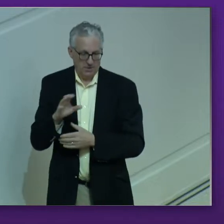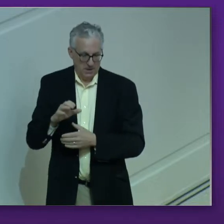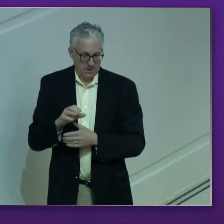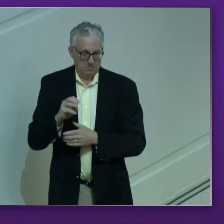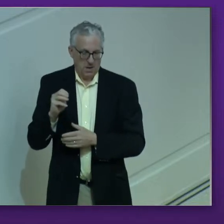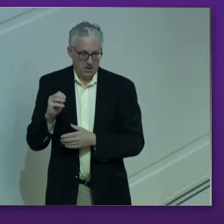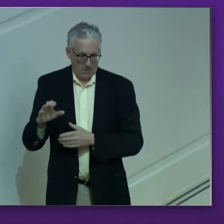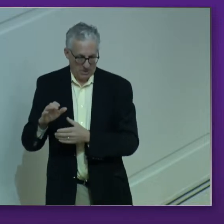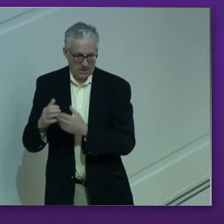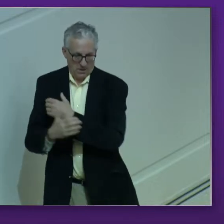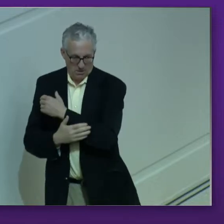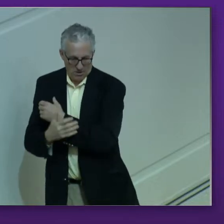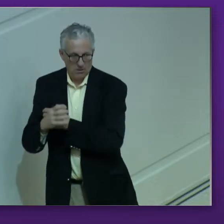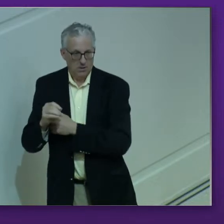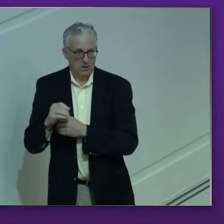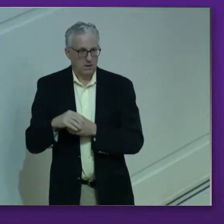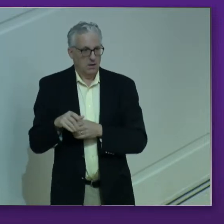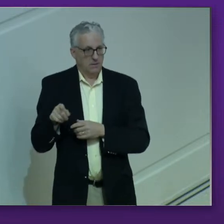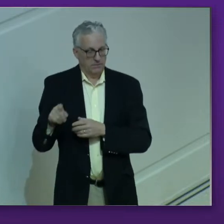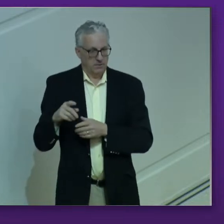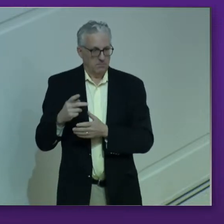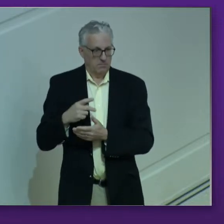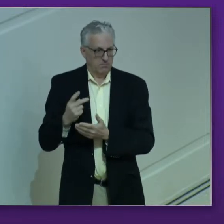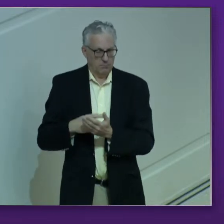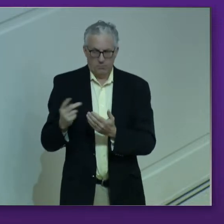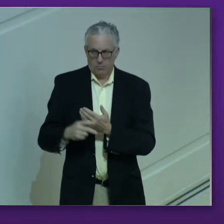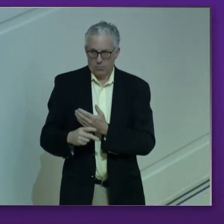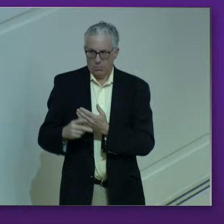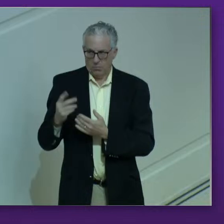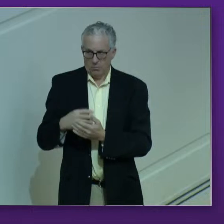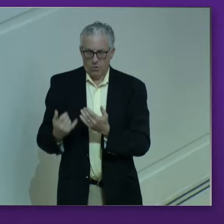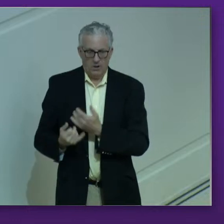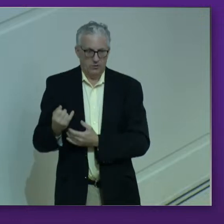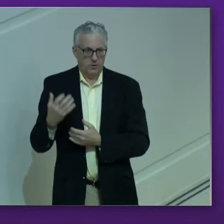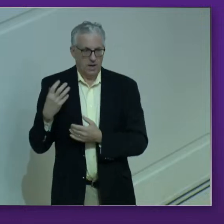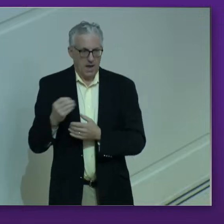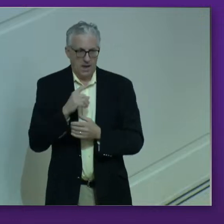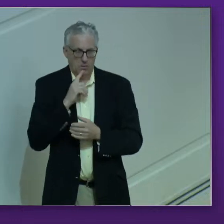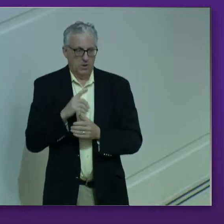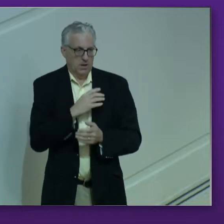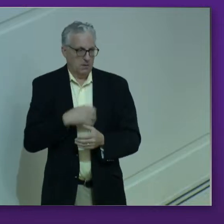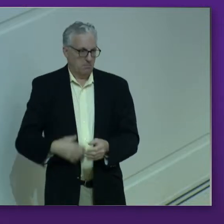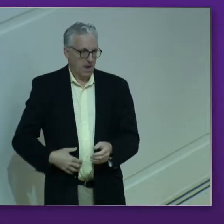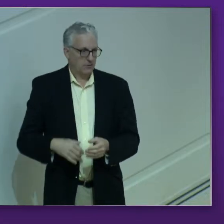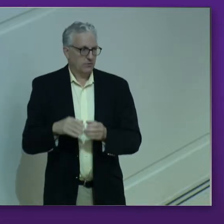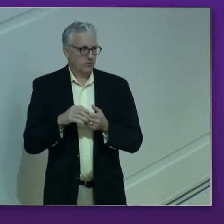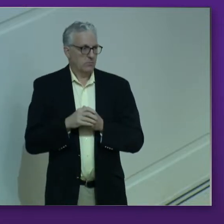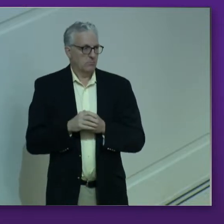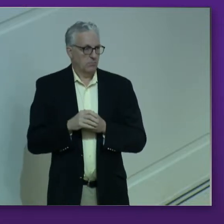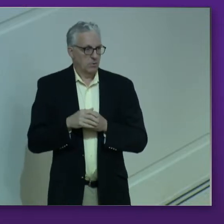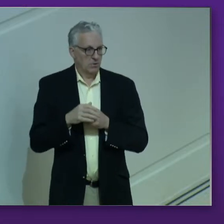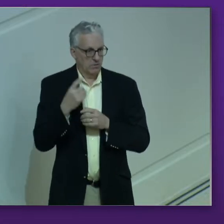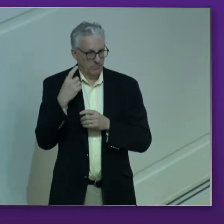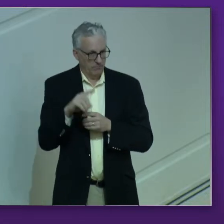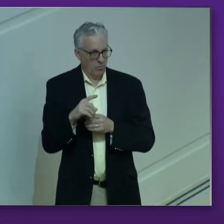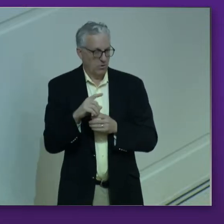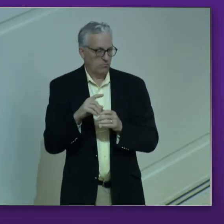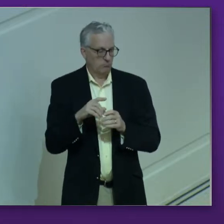LANGUAGE LEARNERS. SHE ALSO SERVES AS THE CHAIR OF THE HISPANIC SERVING INSTITUTION TASK FORCE AT MC AND WAS